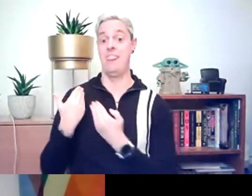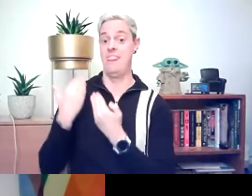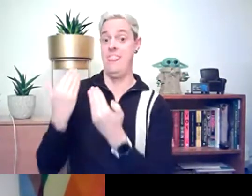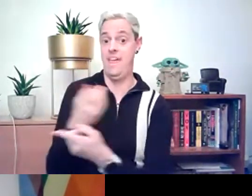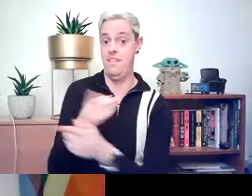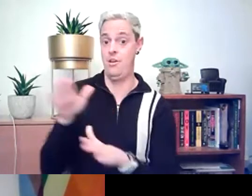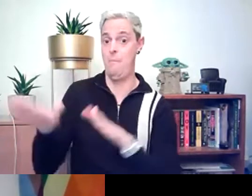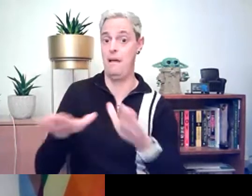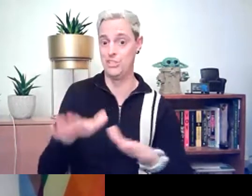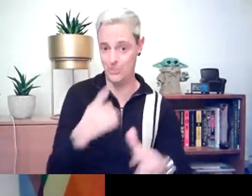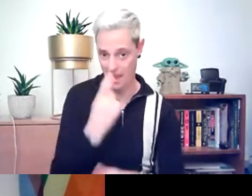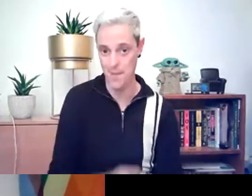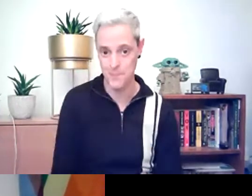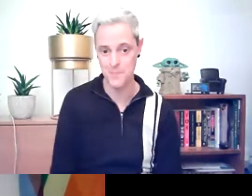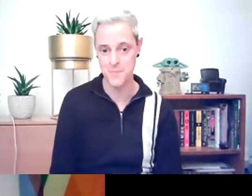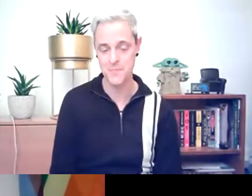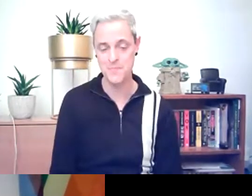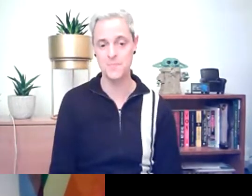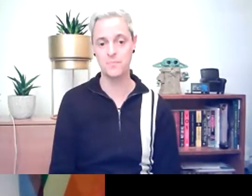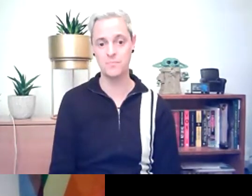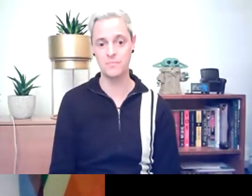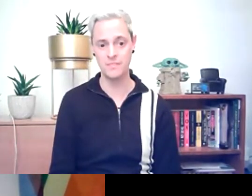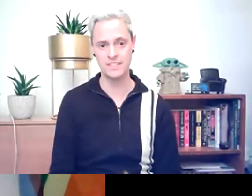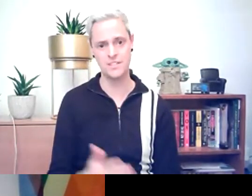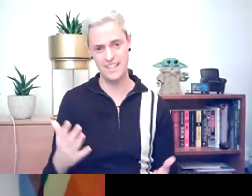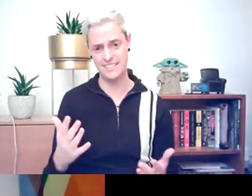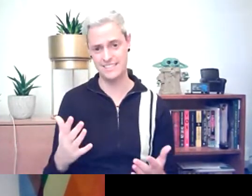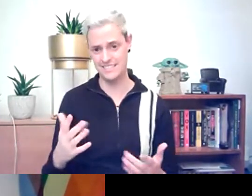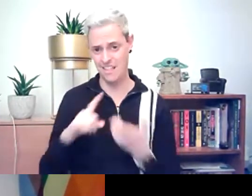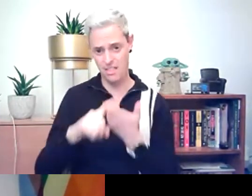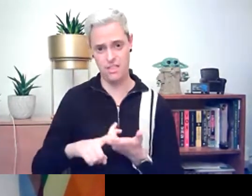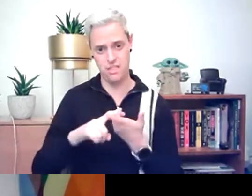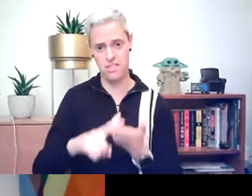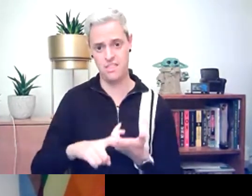18:26:54 This system that we're in, is, is sick, really it's, it's the ill system that